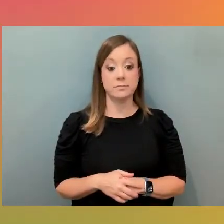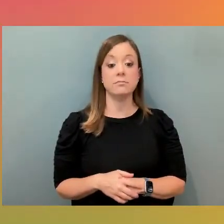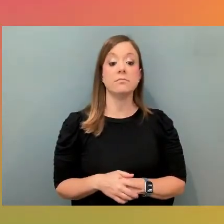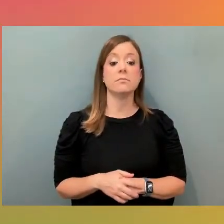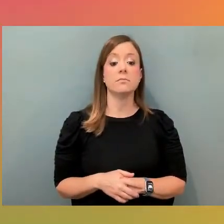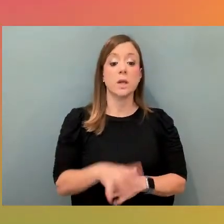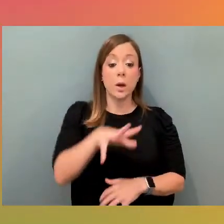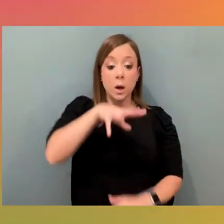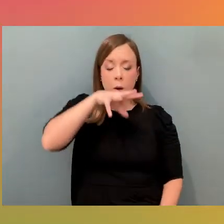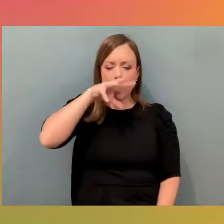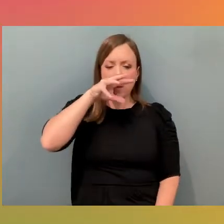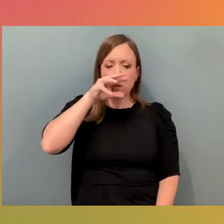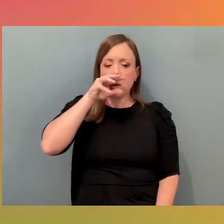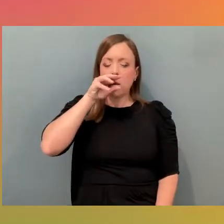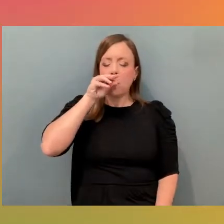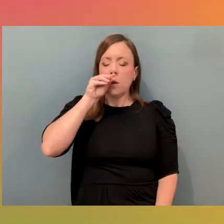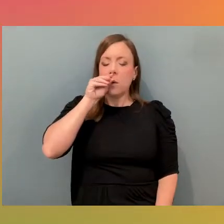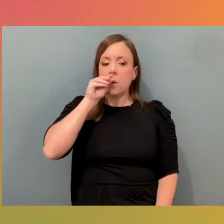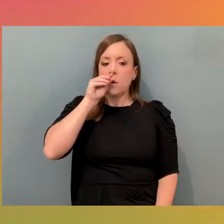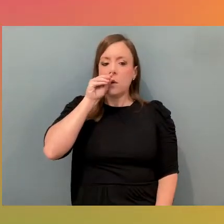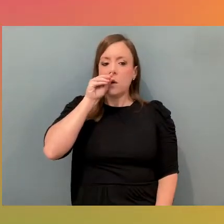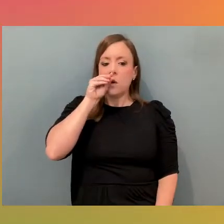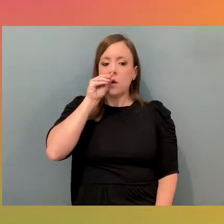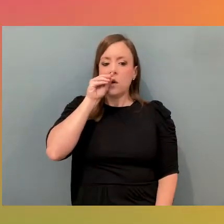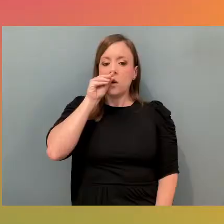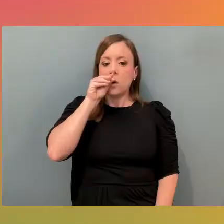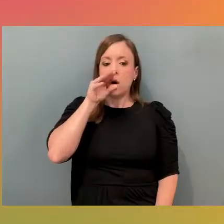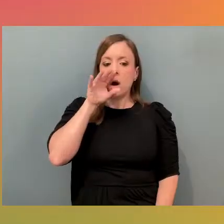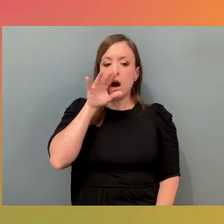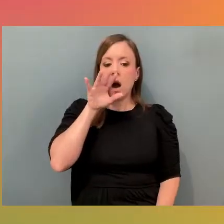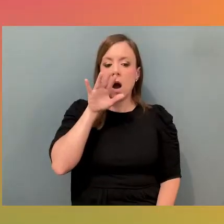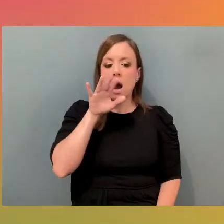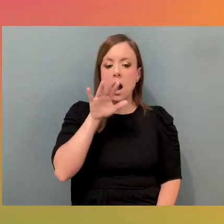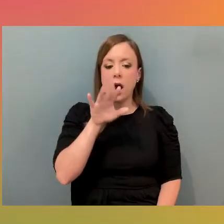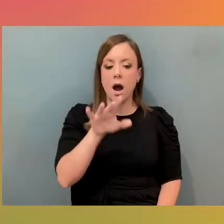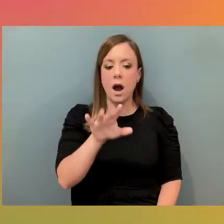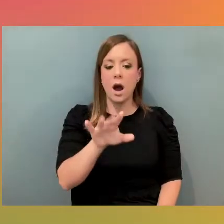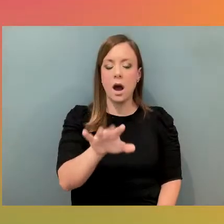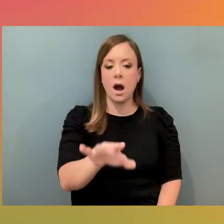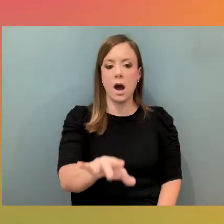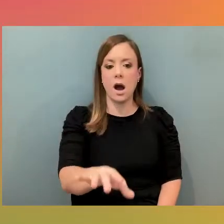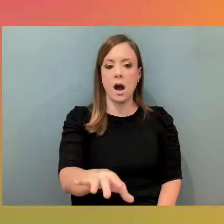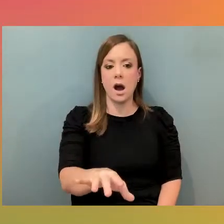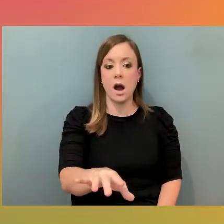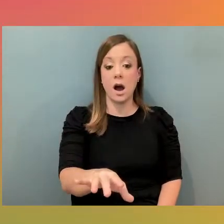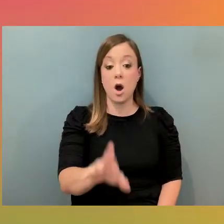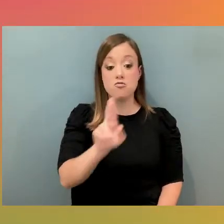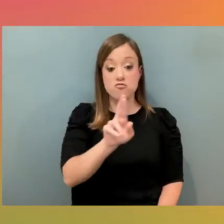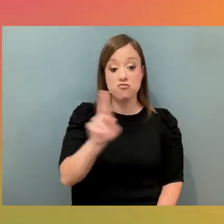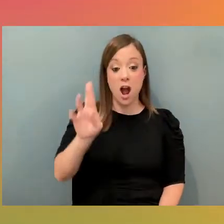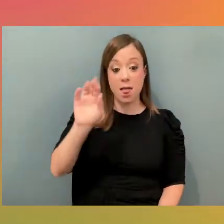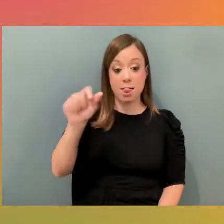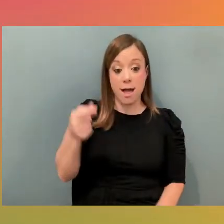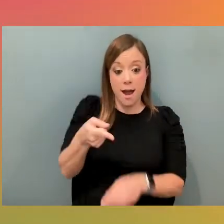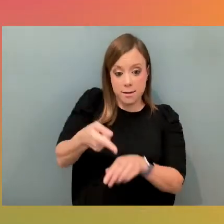RIGHT INTO YOUR DOWNWARD FACING DOG. TAKE A BIG BREATH IN.